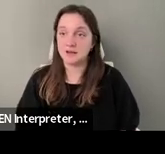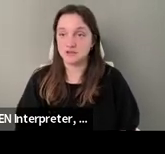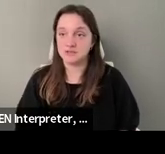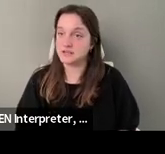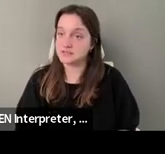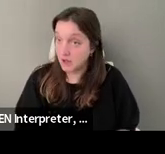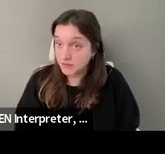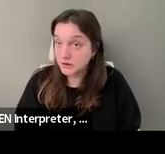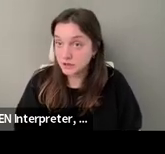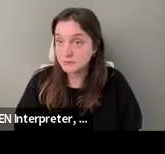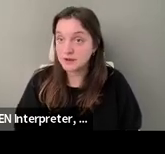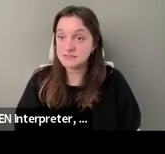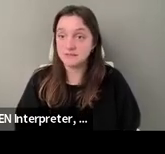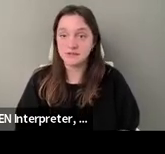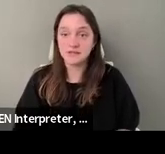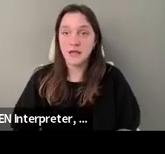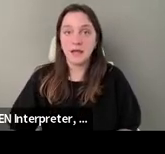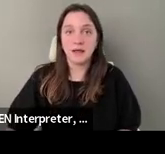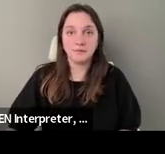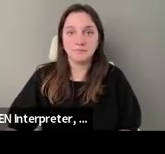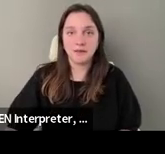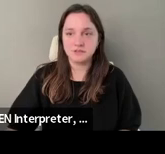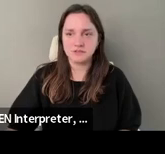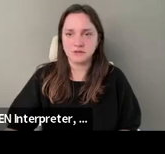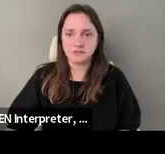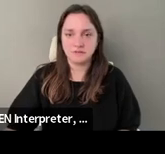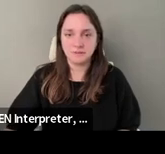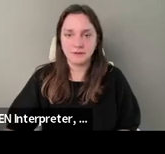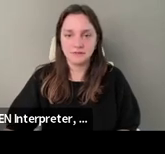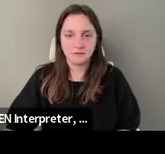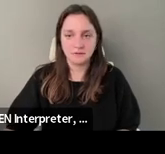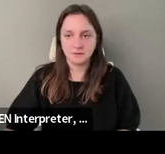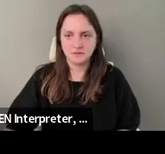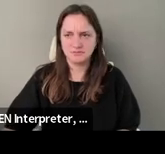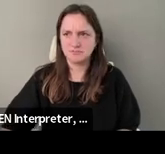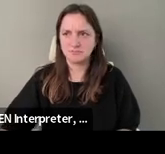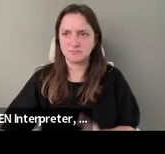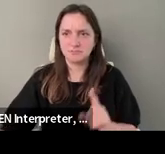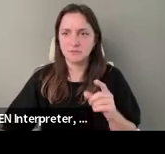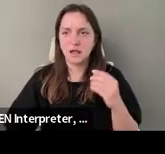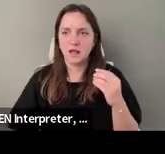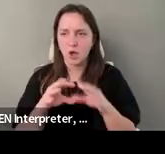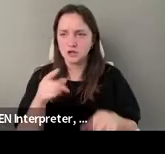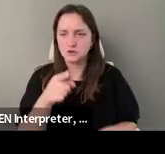And Beth just lost everybody, so hold on.